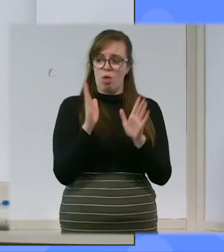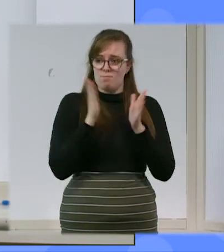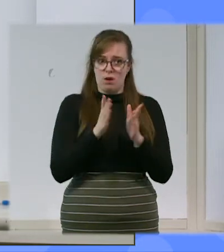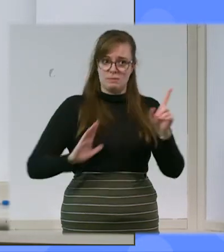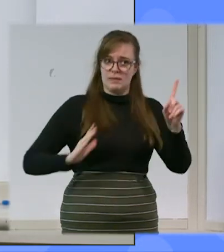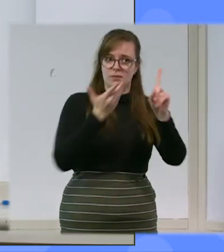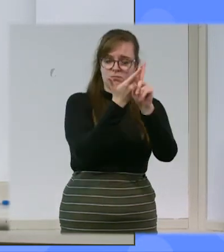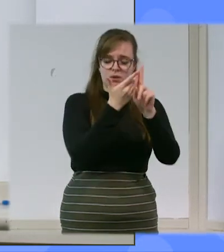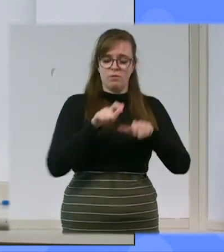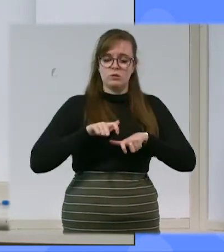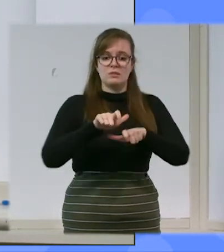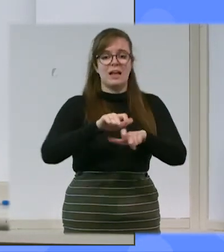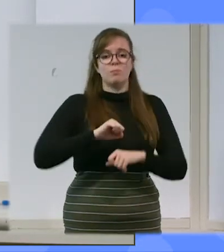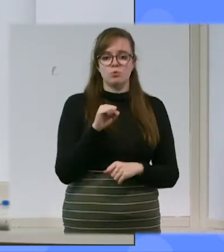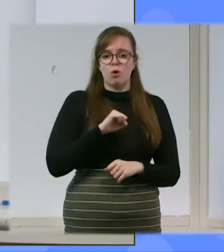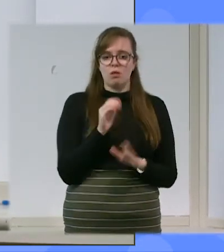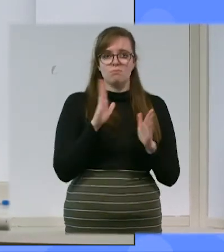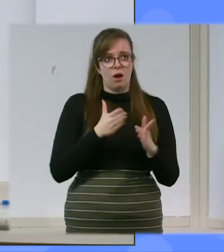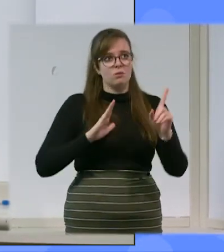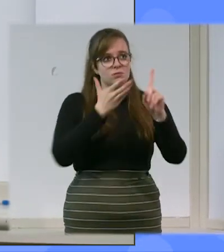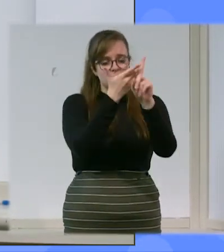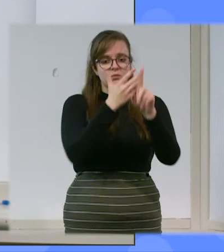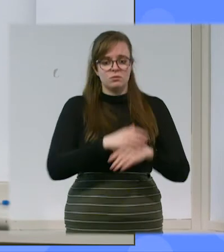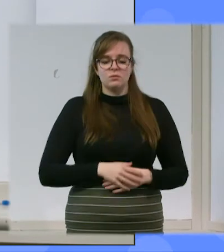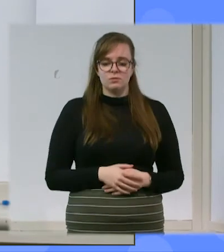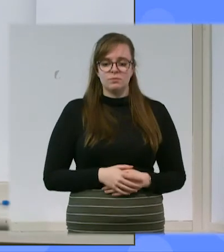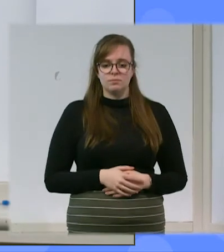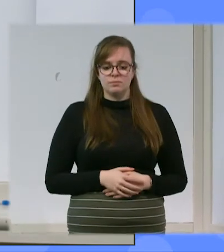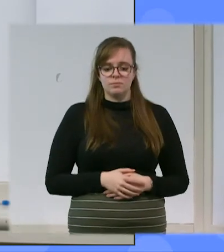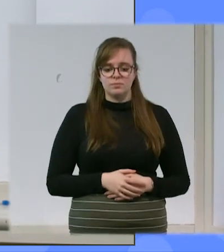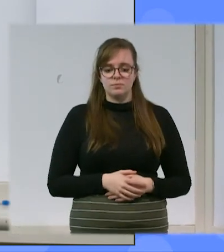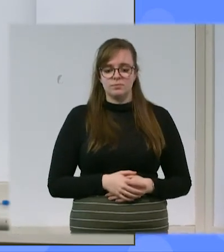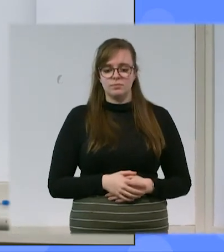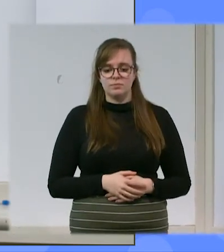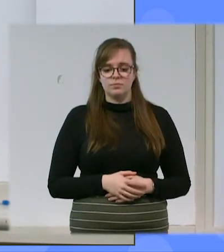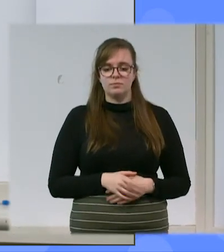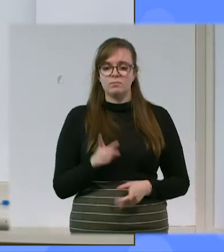sustainable Scotland the opportunities that we've got are quite significant